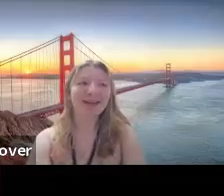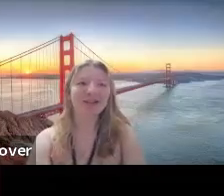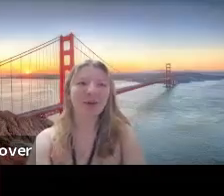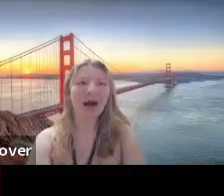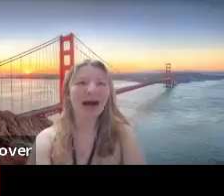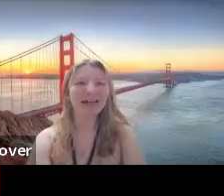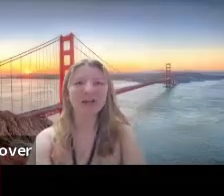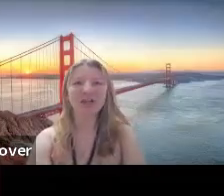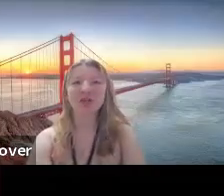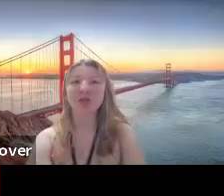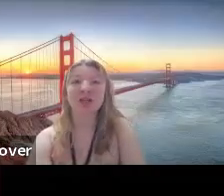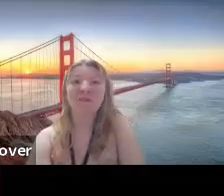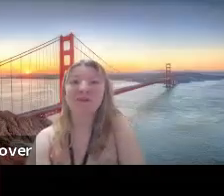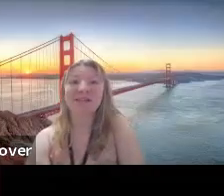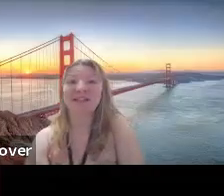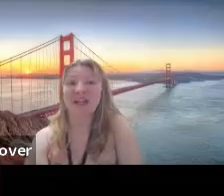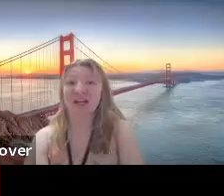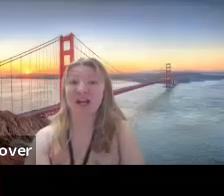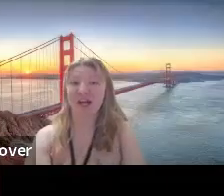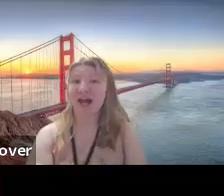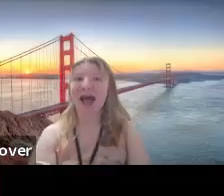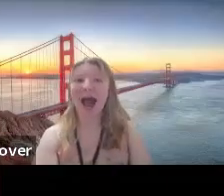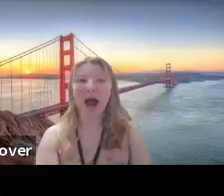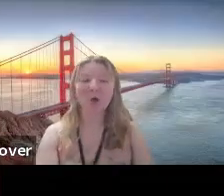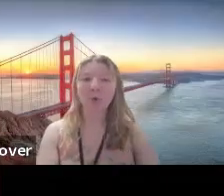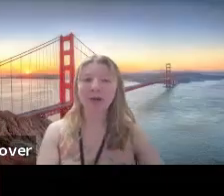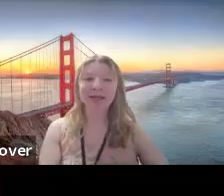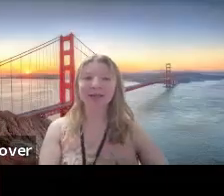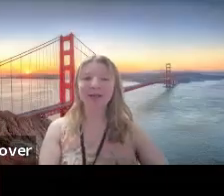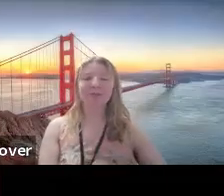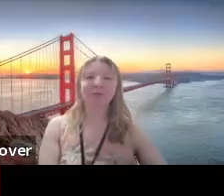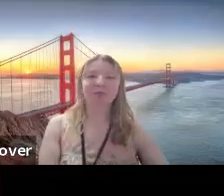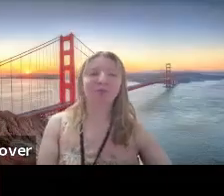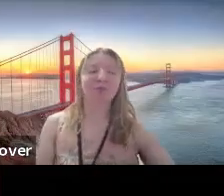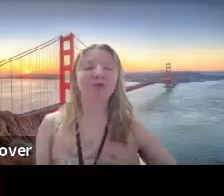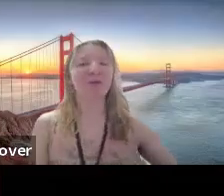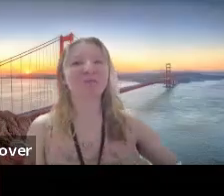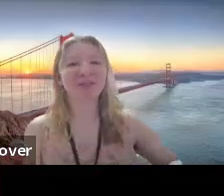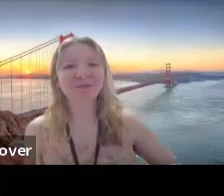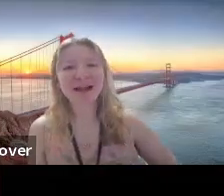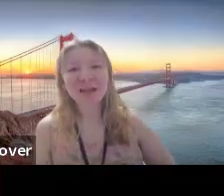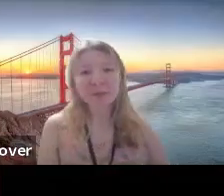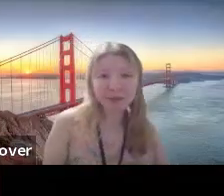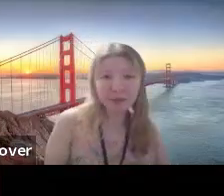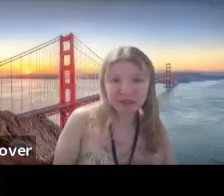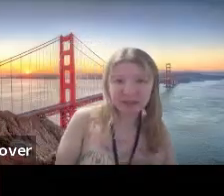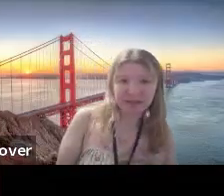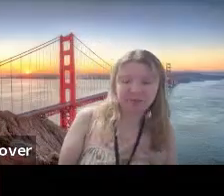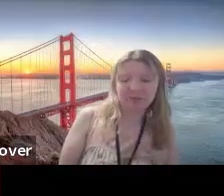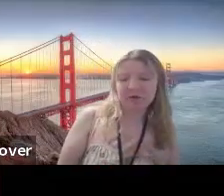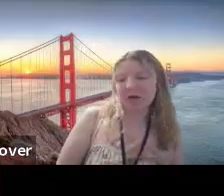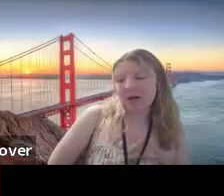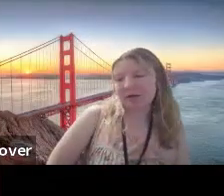HANNAH GLOVER: